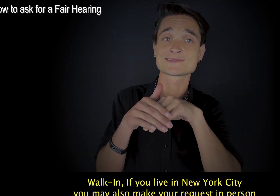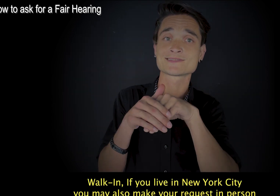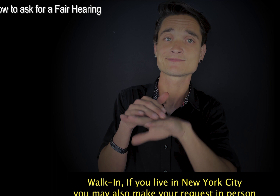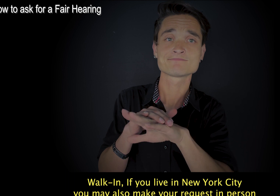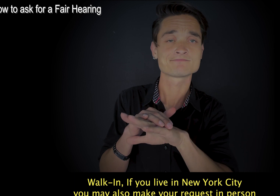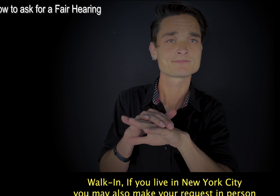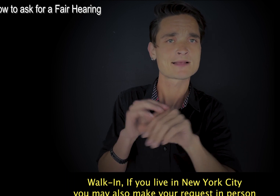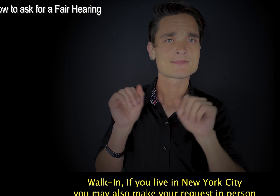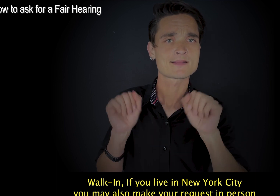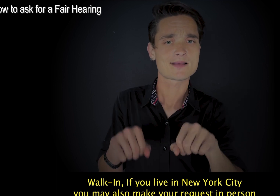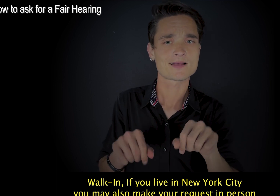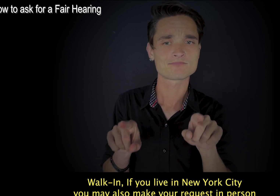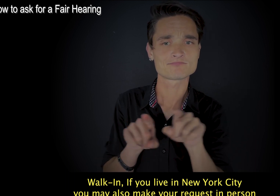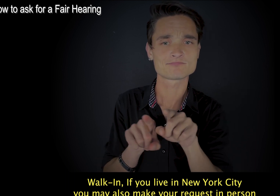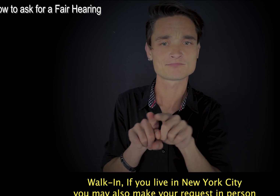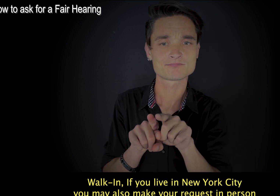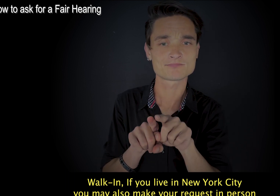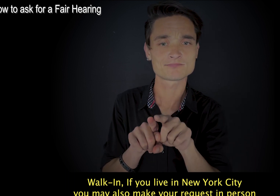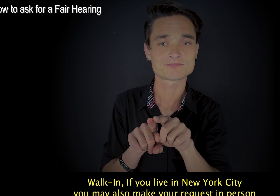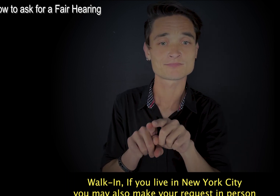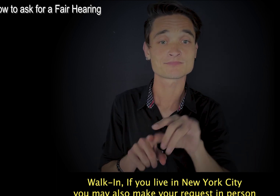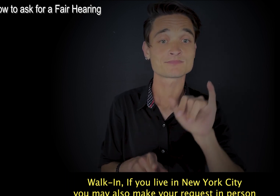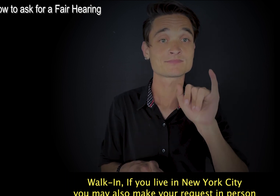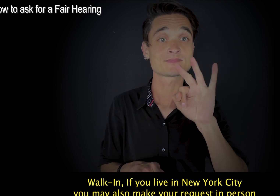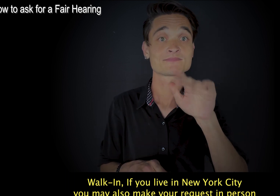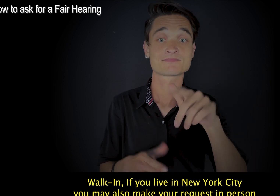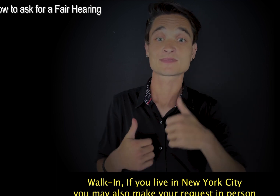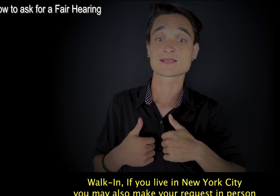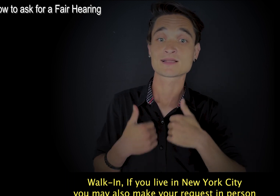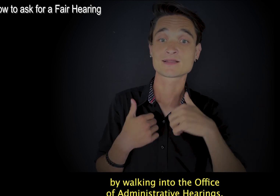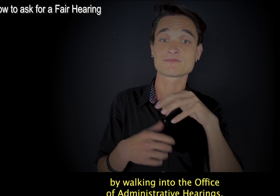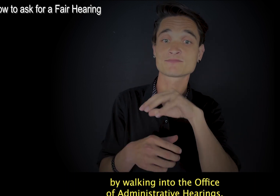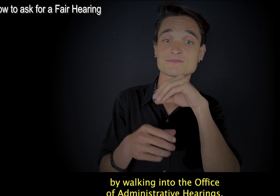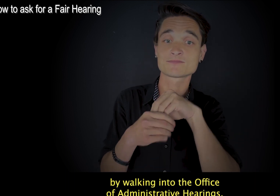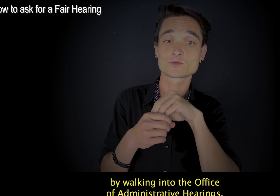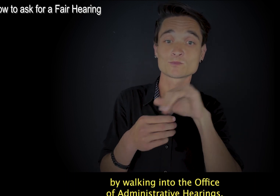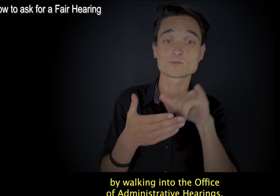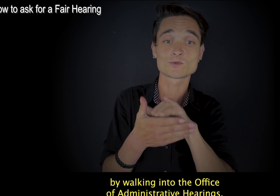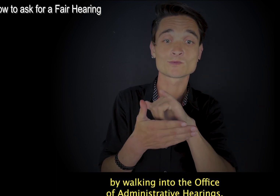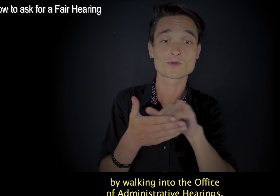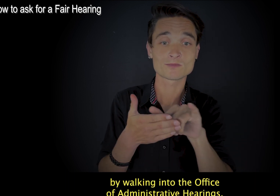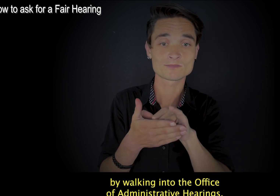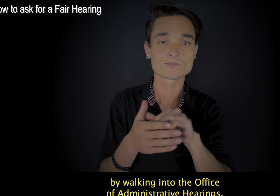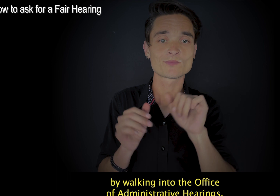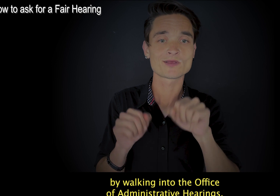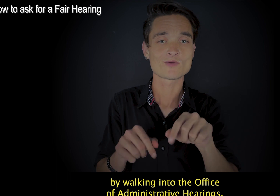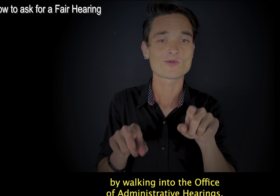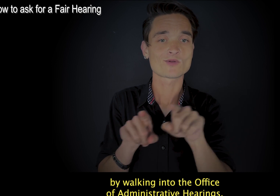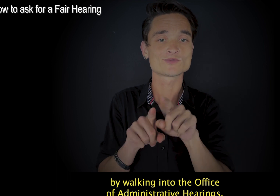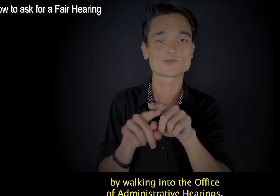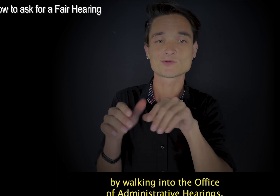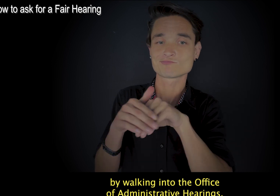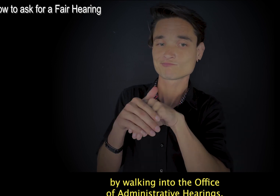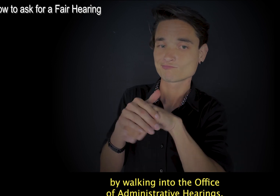Walk-In, If you live in New York City you may also make your request in person by walking into the Office of Administrative Hearings,